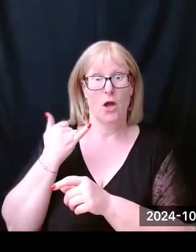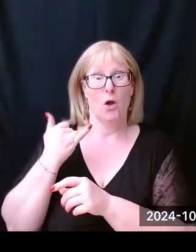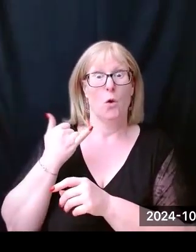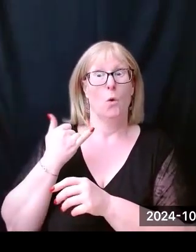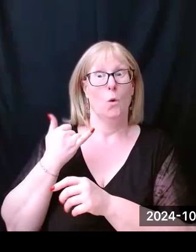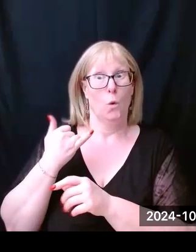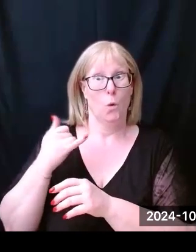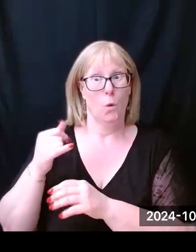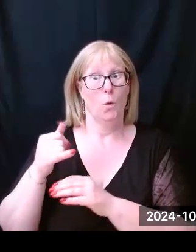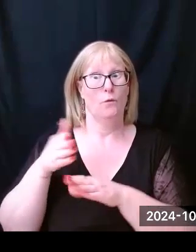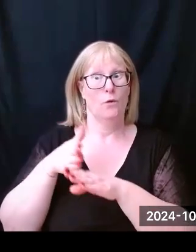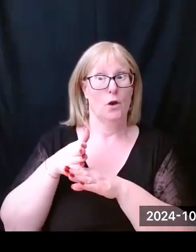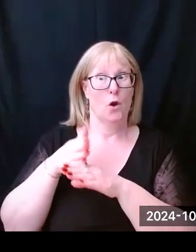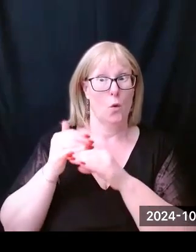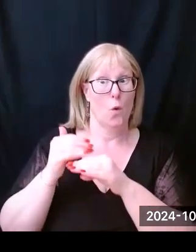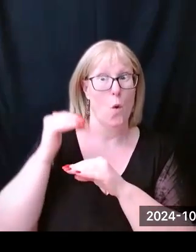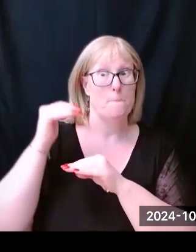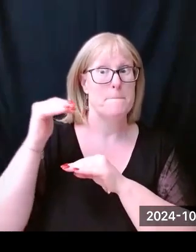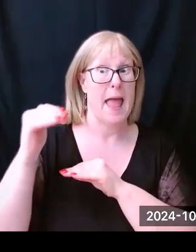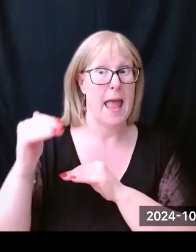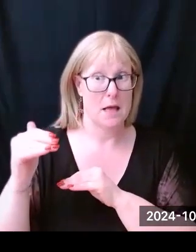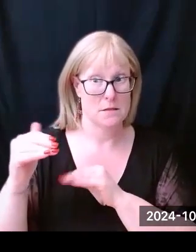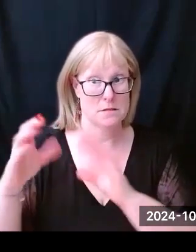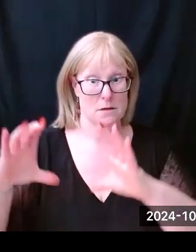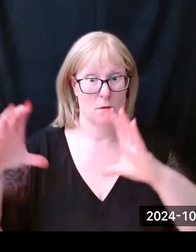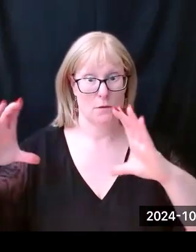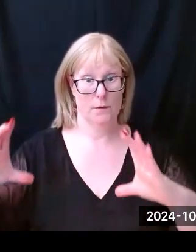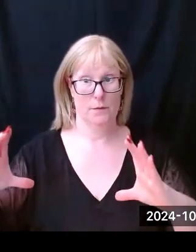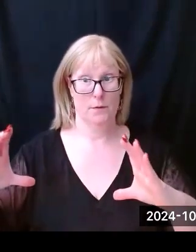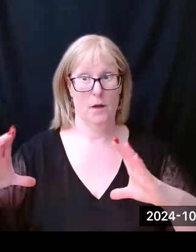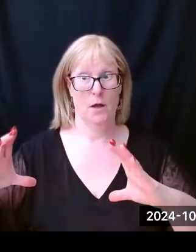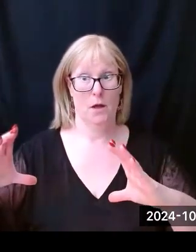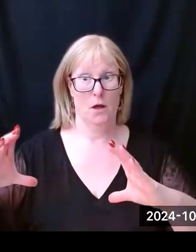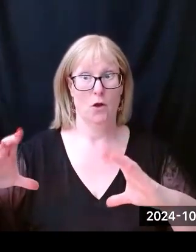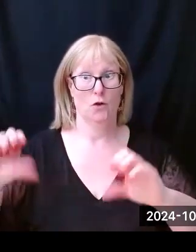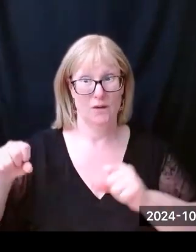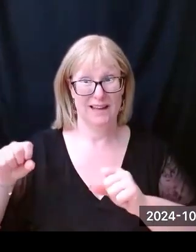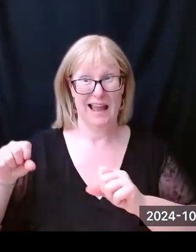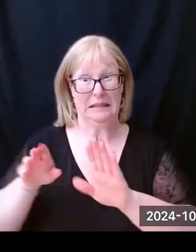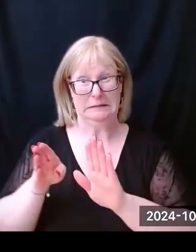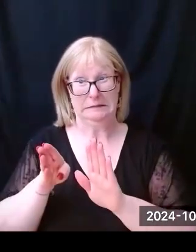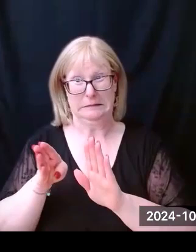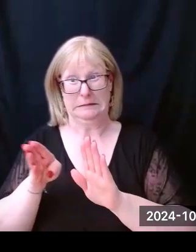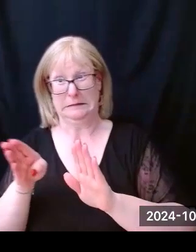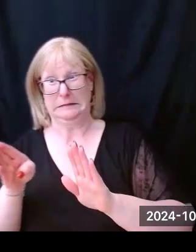we get into what some of us refer to as the anxiety zone. This is where it's too much.